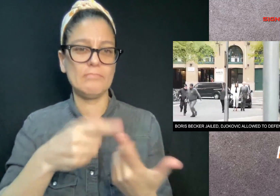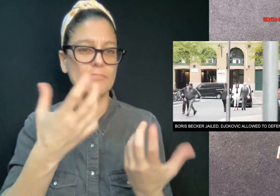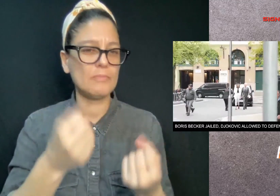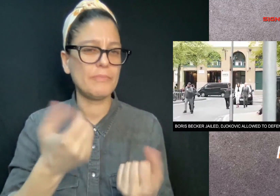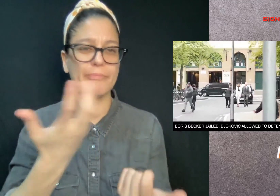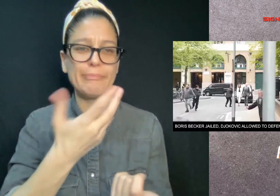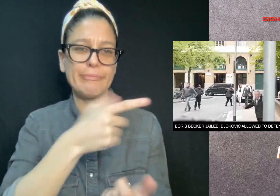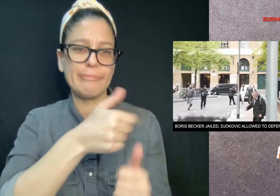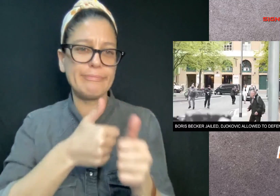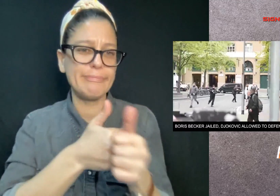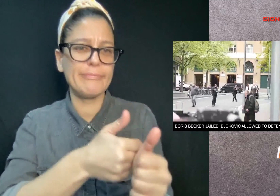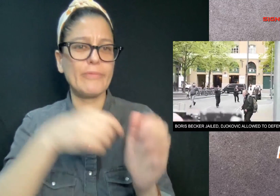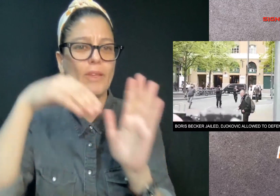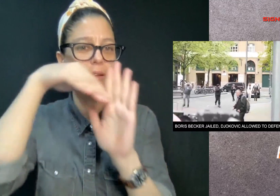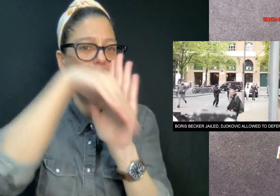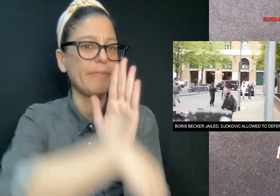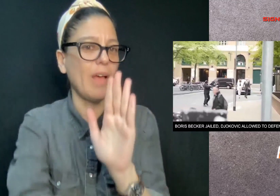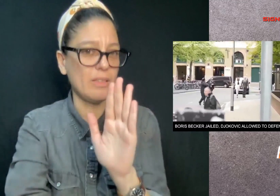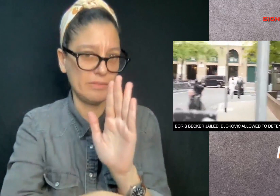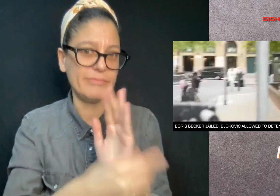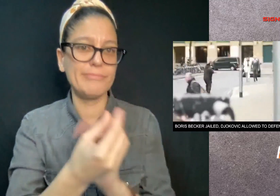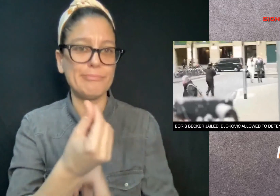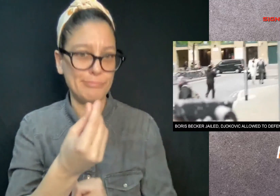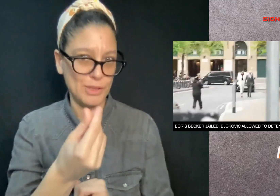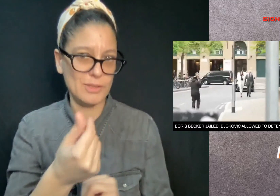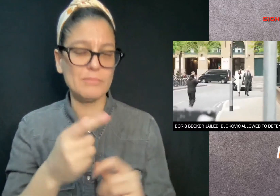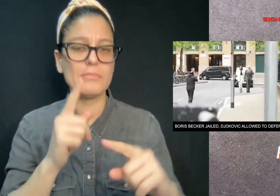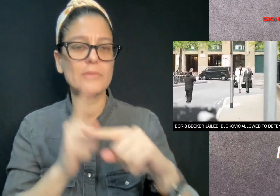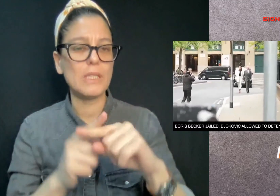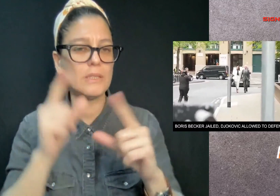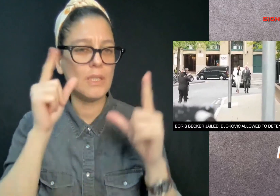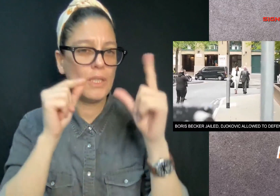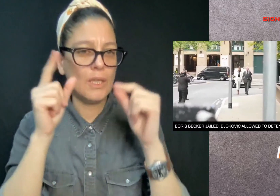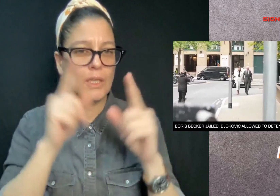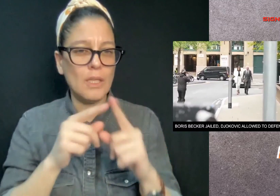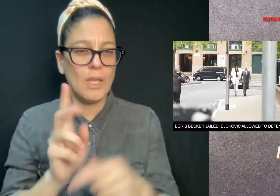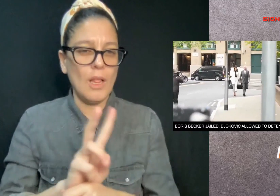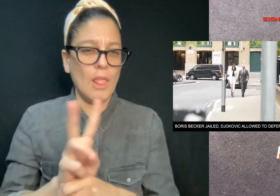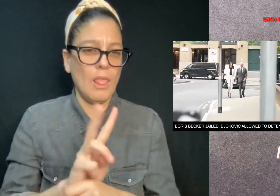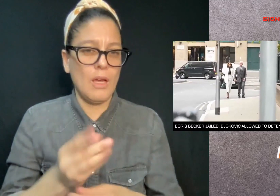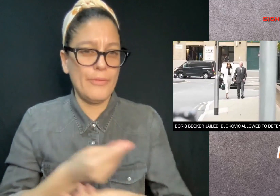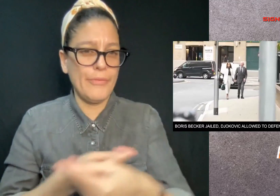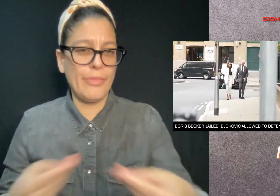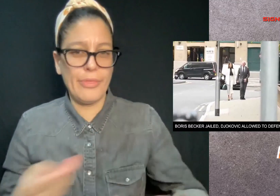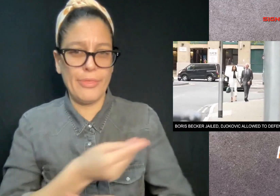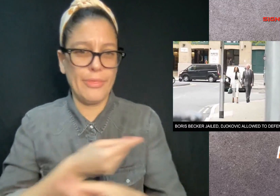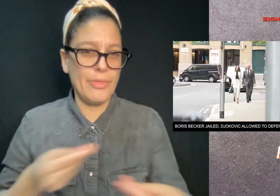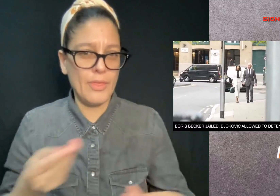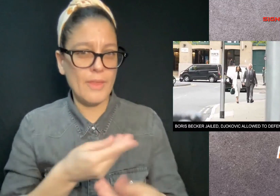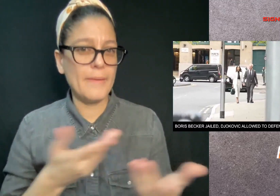in the United Kingdom of four offenses related to his bankruptcy including failing to disclose